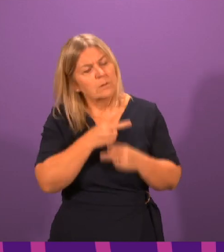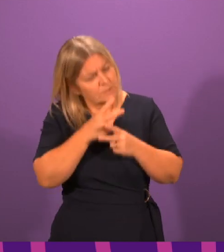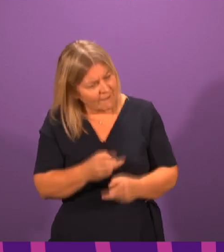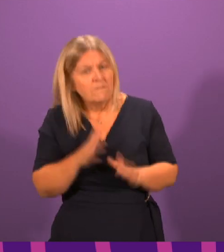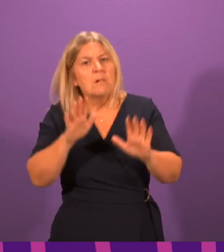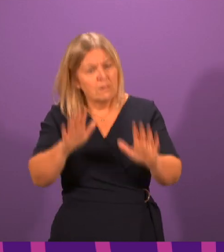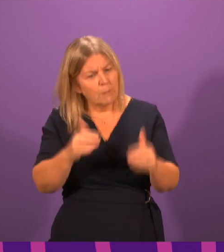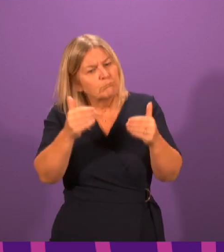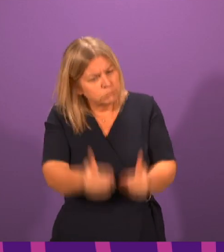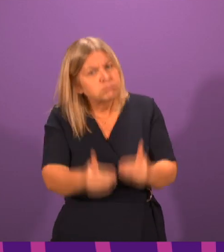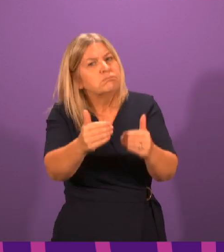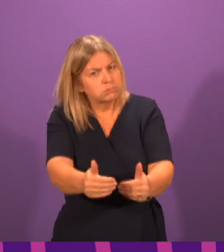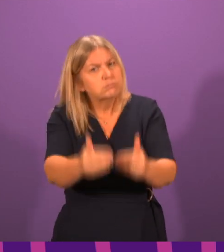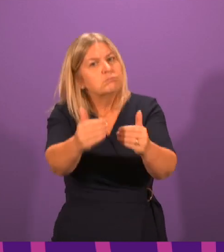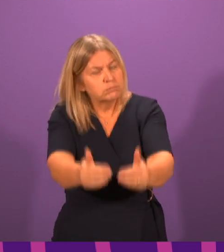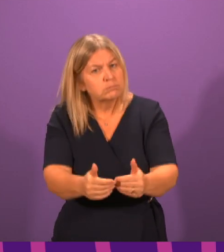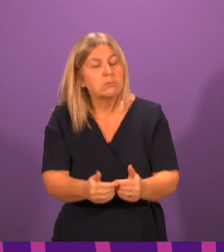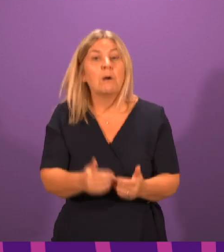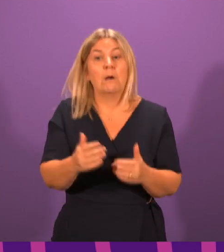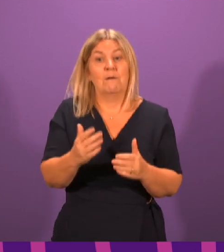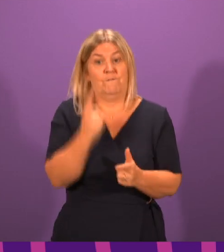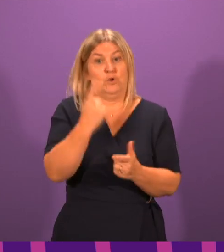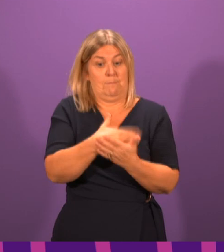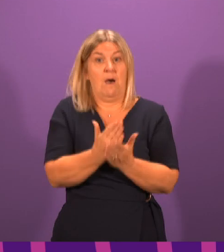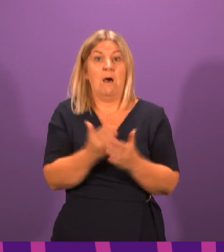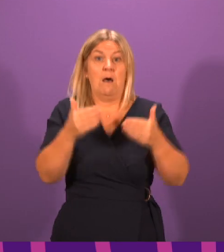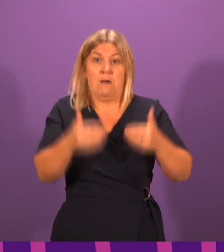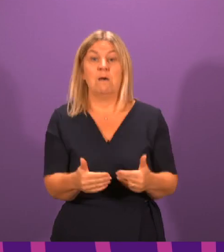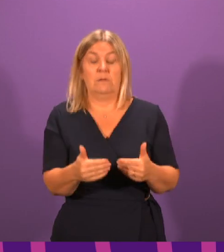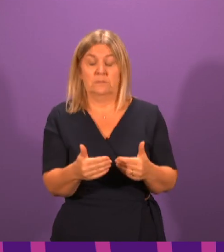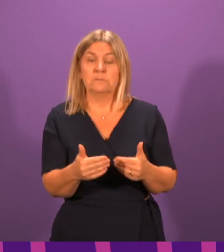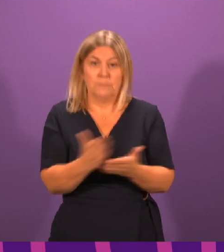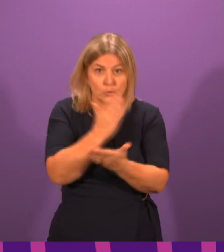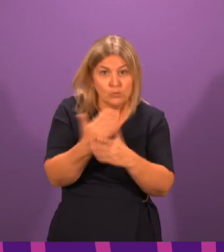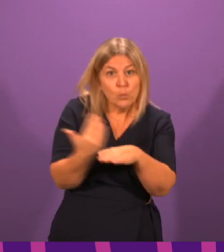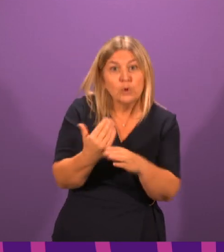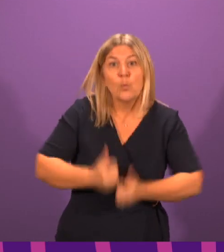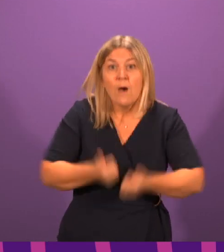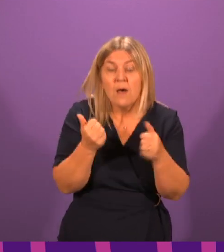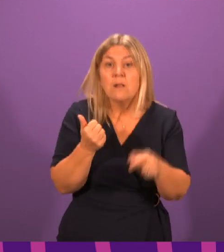in stages. In order to test it and make sure that it works and is safe and accessible,